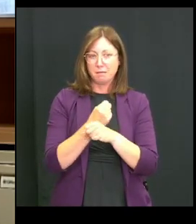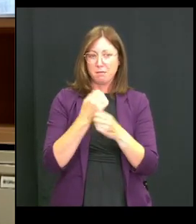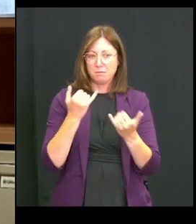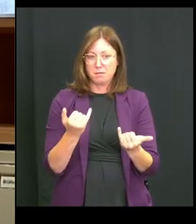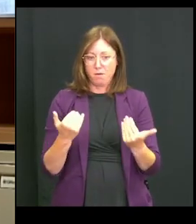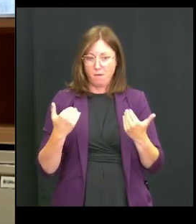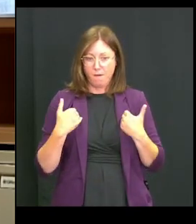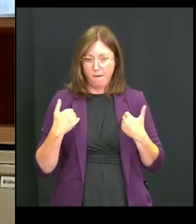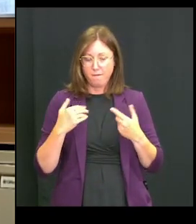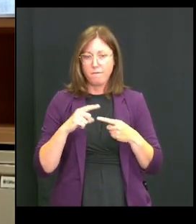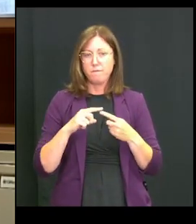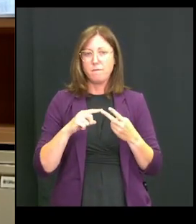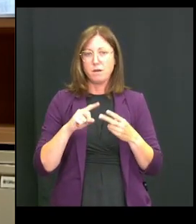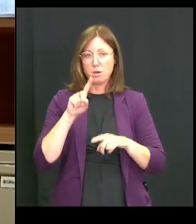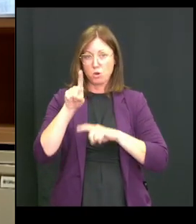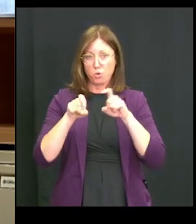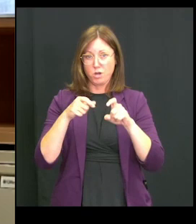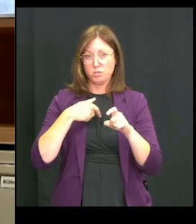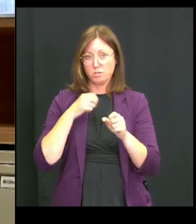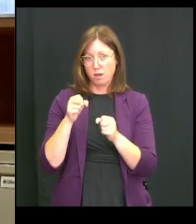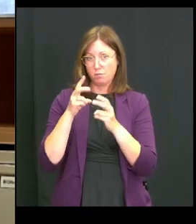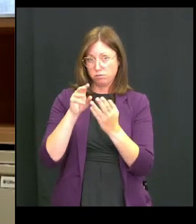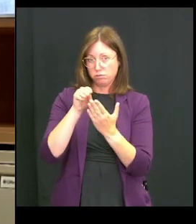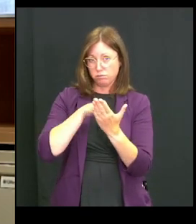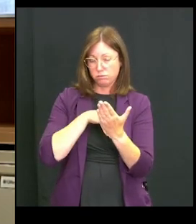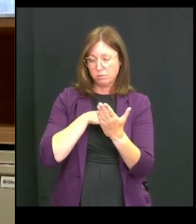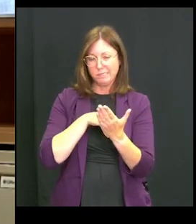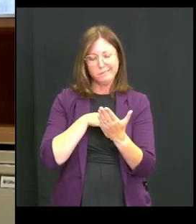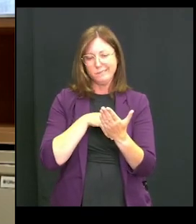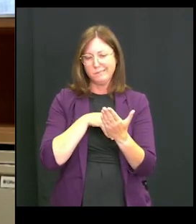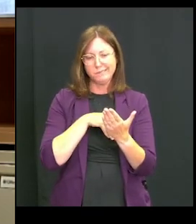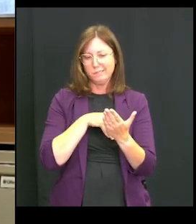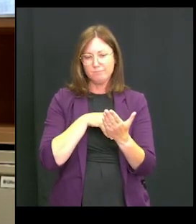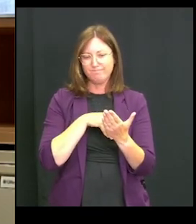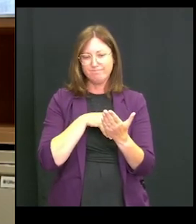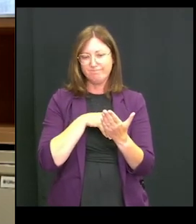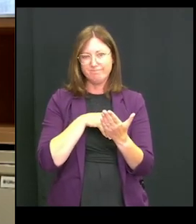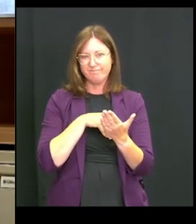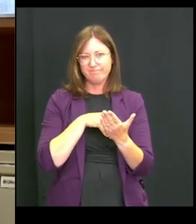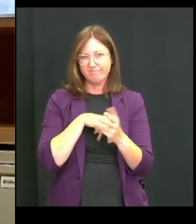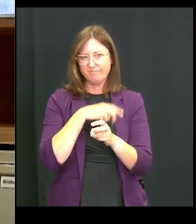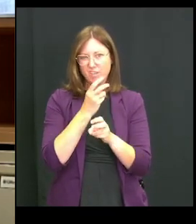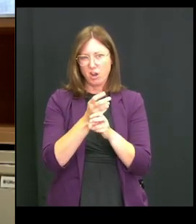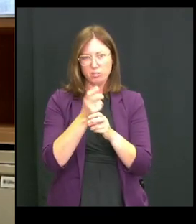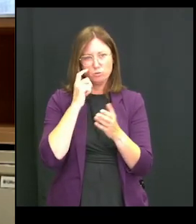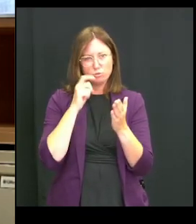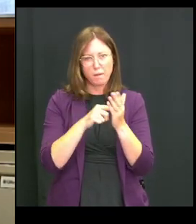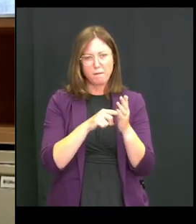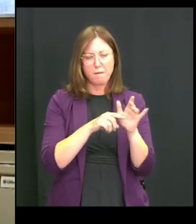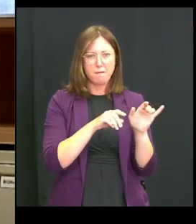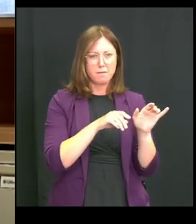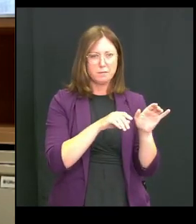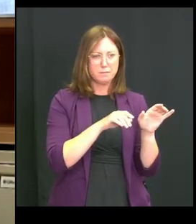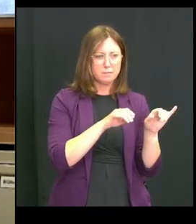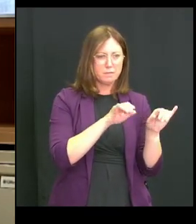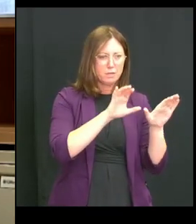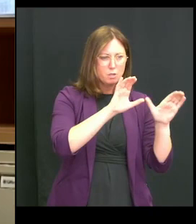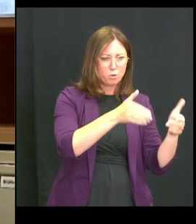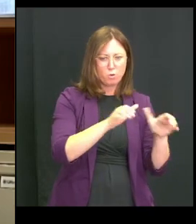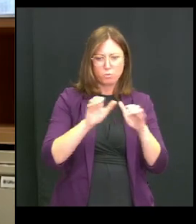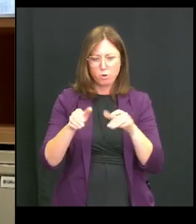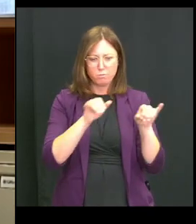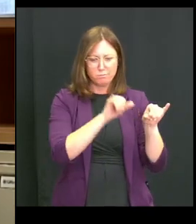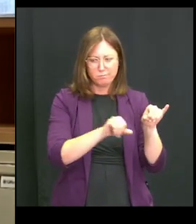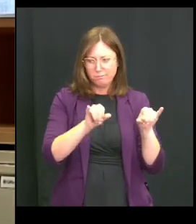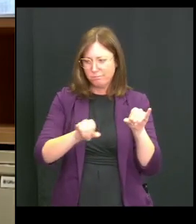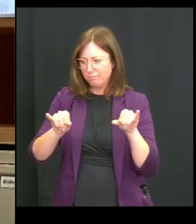and for the questions that I use it's not really possible to look at patterns in such fine grain detail.